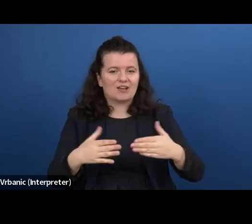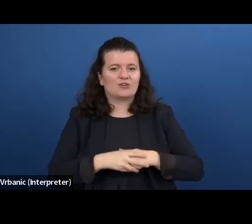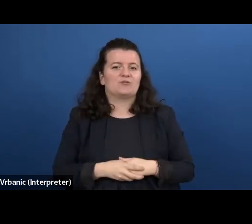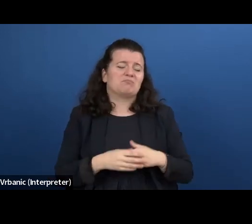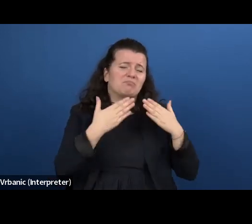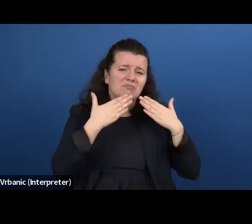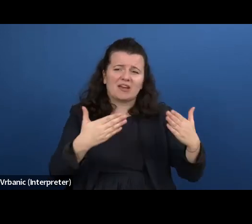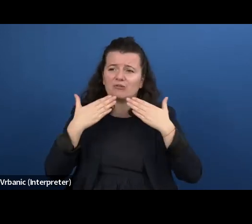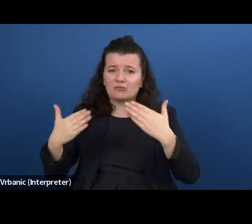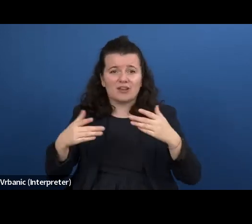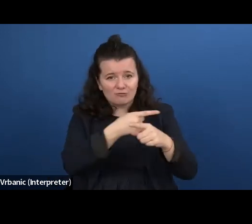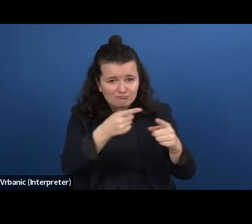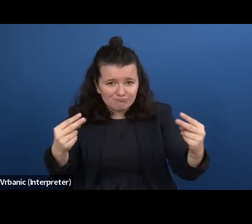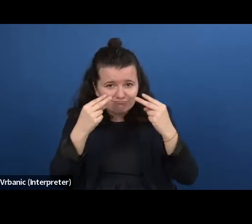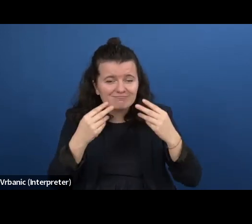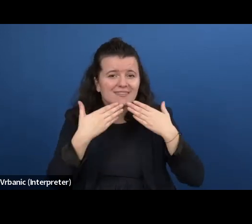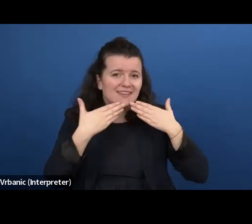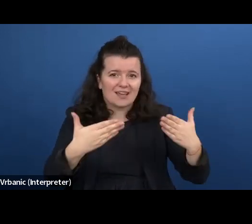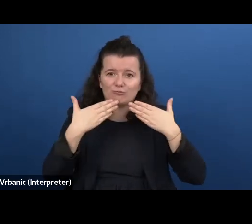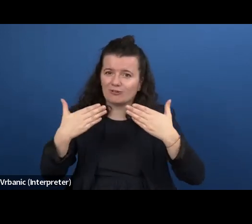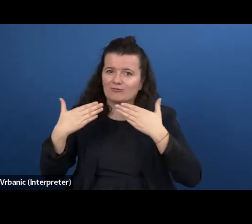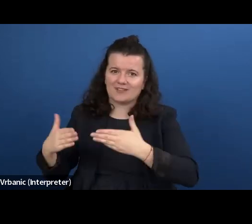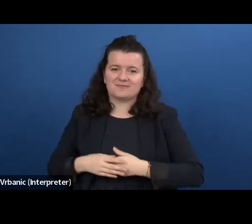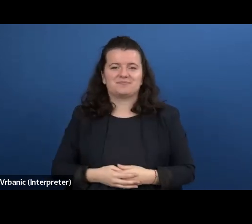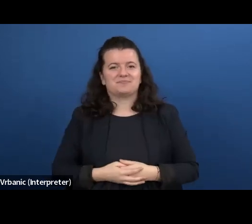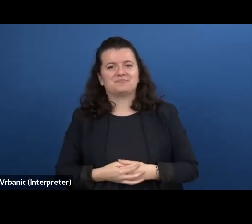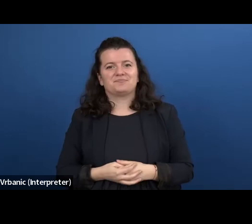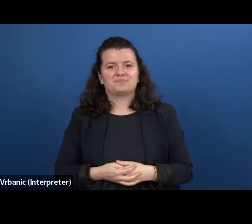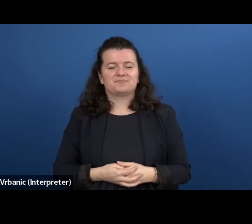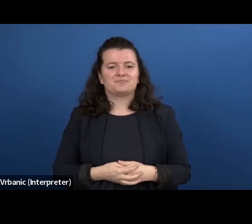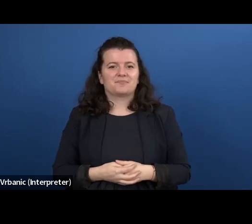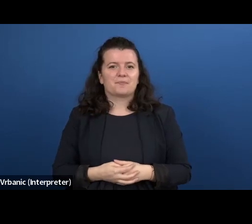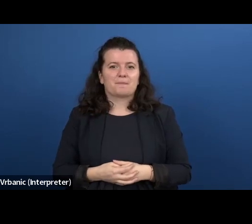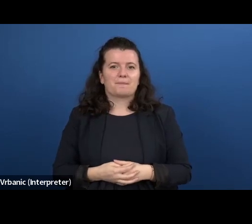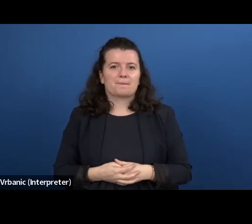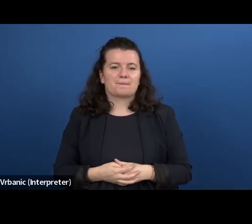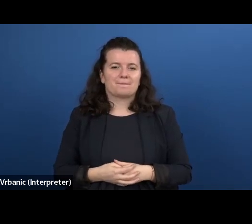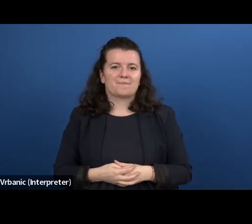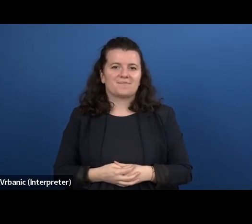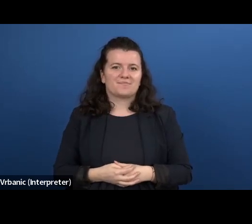for your dedication on this very important subject. Thank you very much.